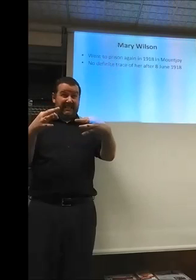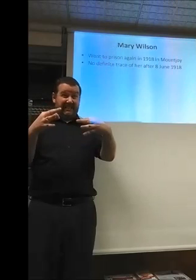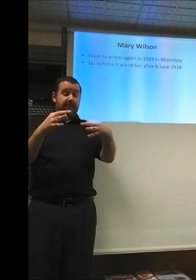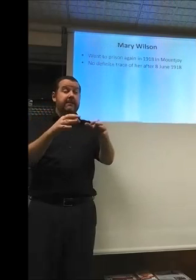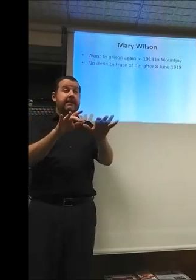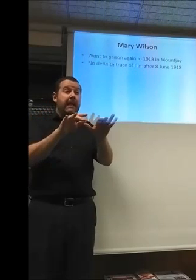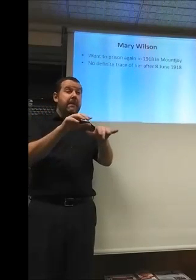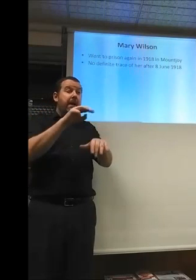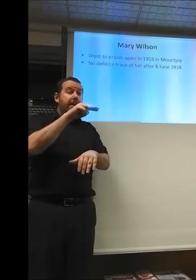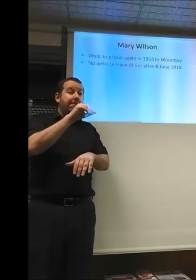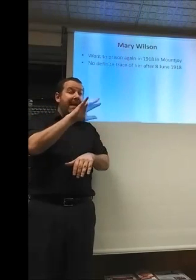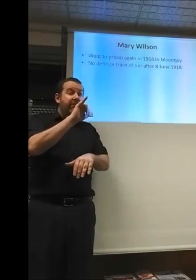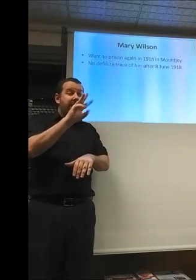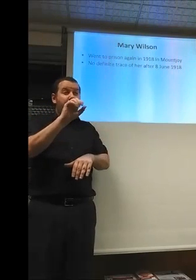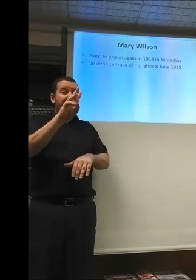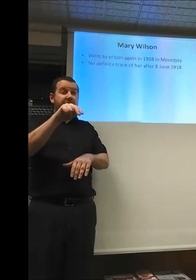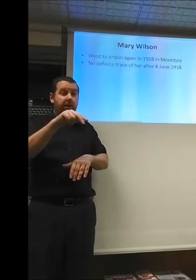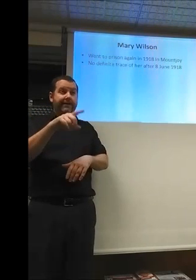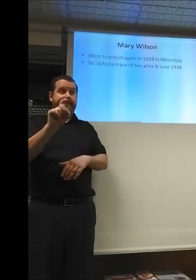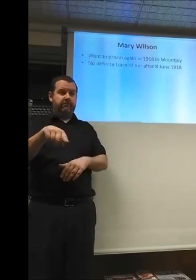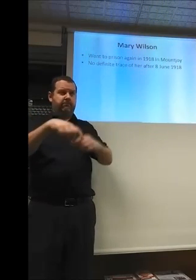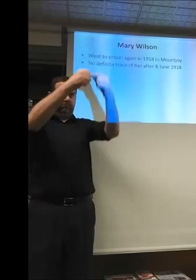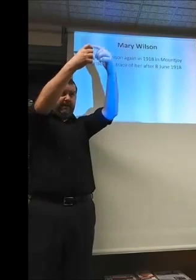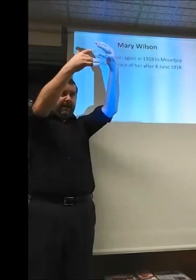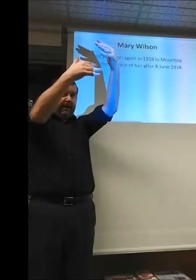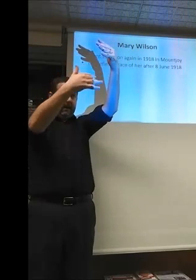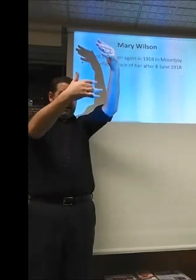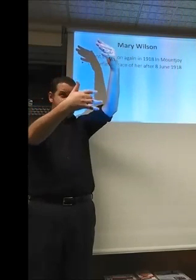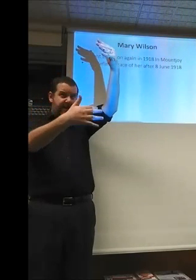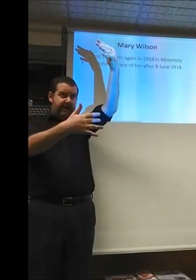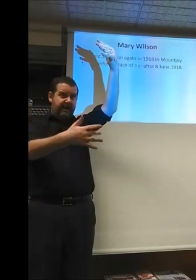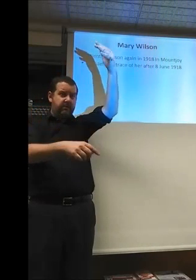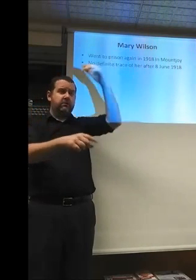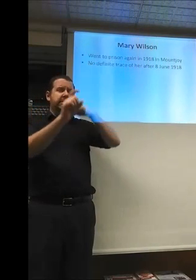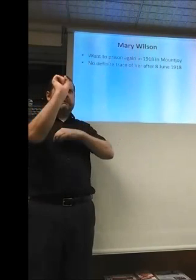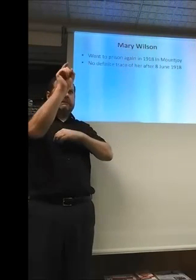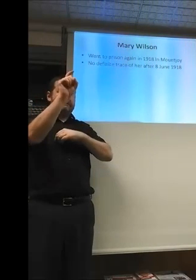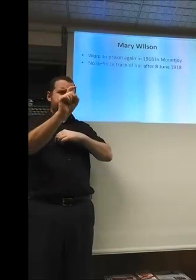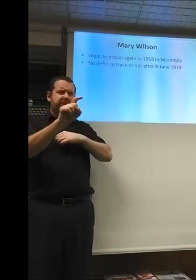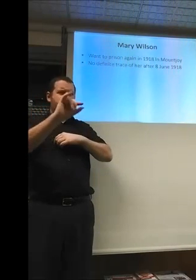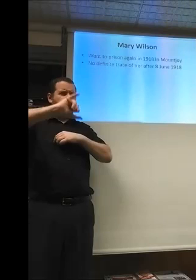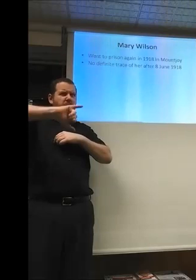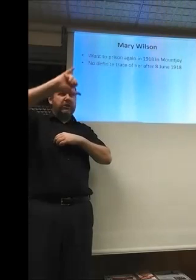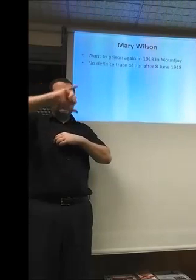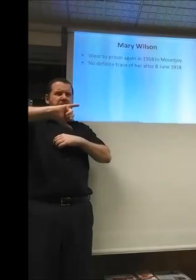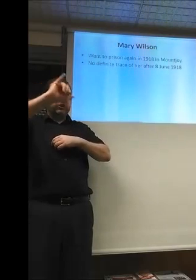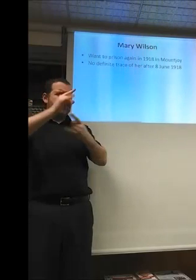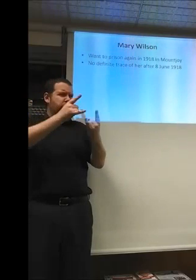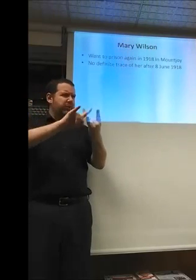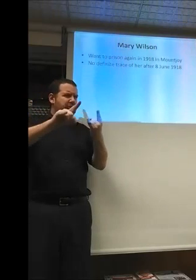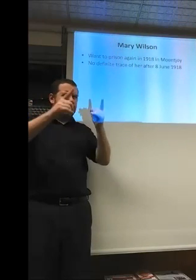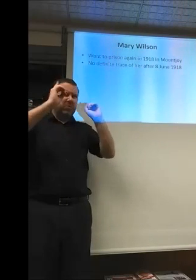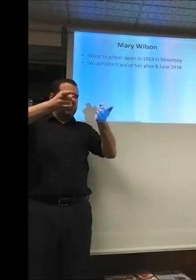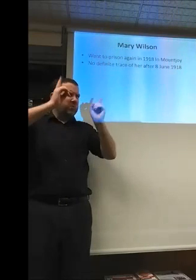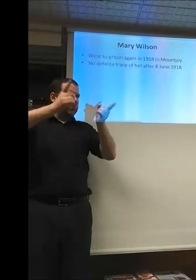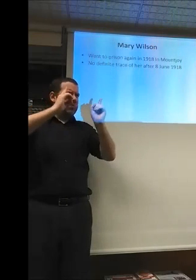I’m very very busy but I will look into this. But I was so happy to find this information and I wanted to see and see if I could find